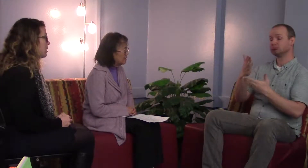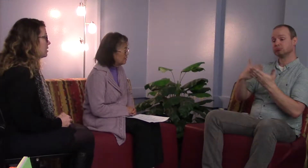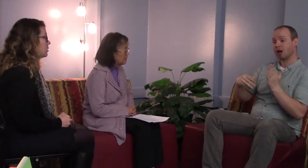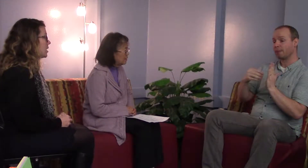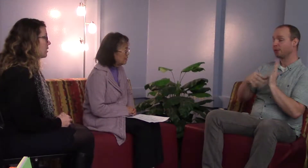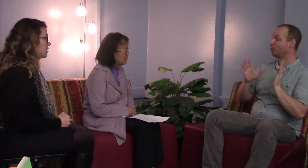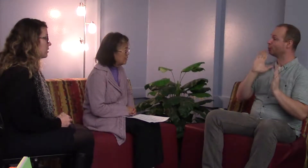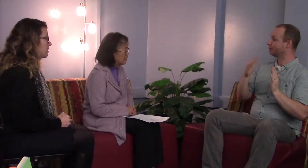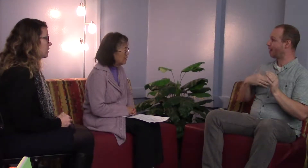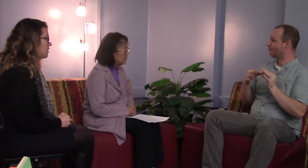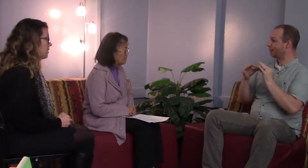into text.